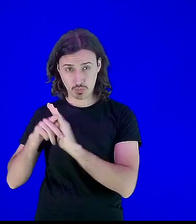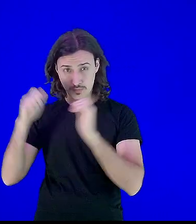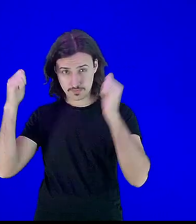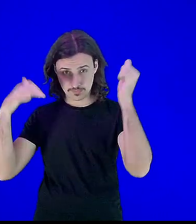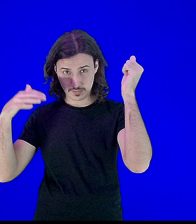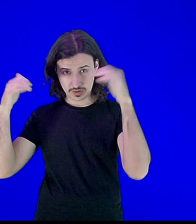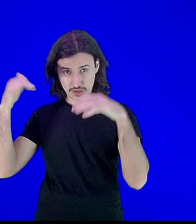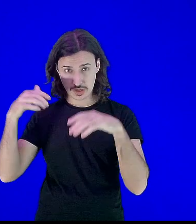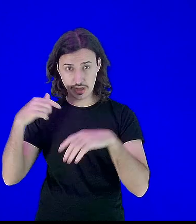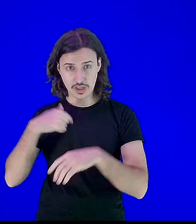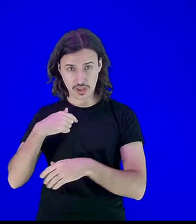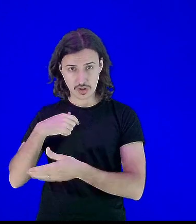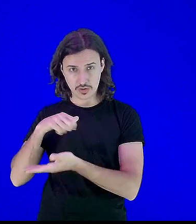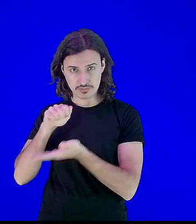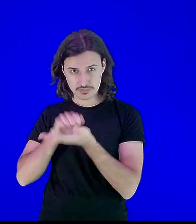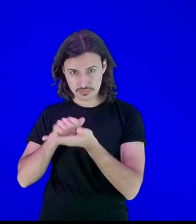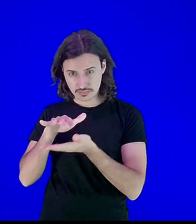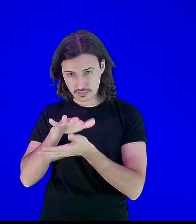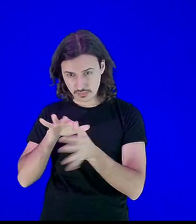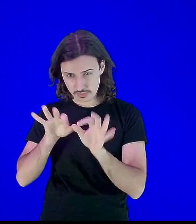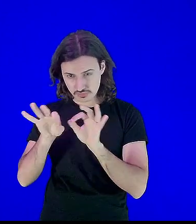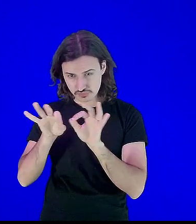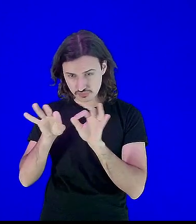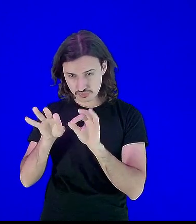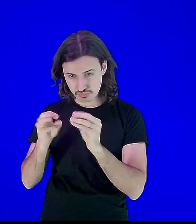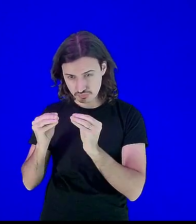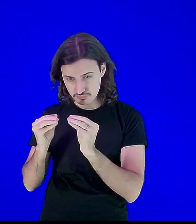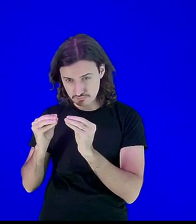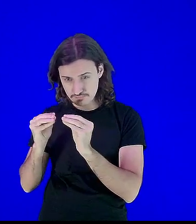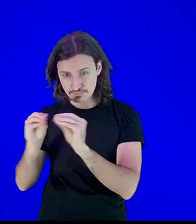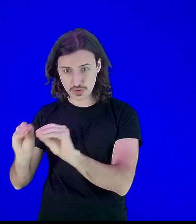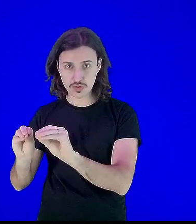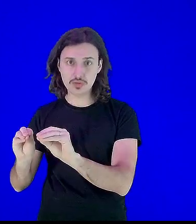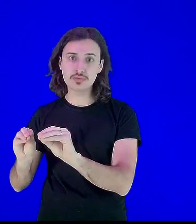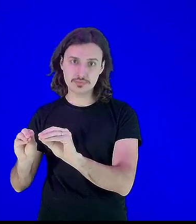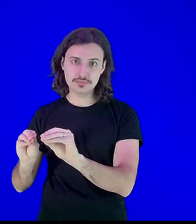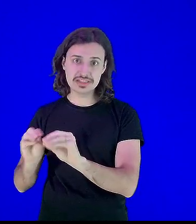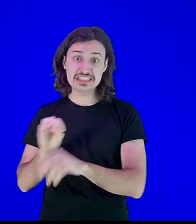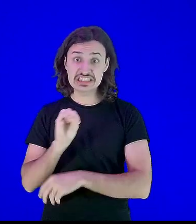so, if you haven't, I recommend you to go there and register your sign